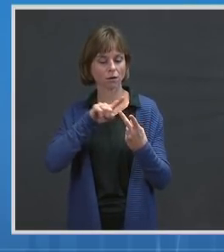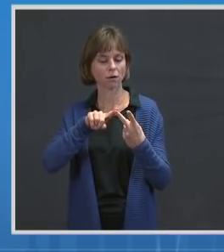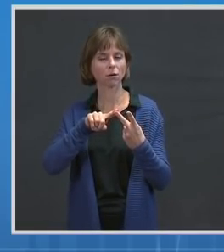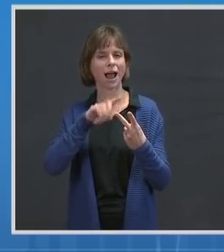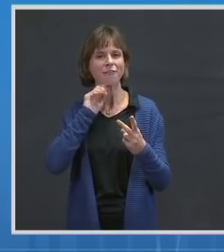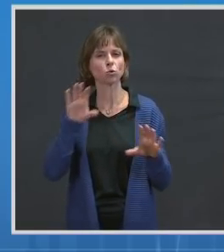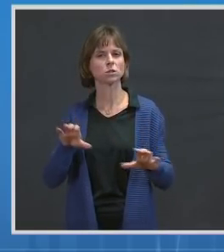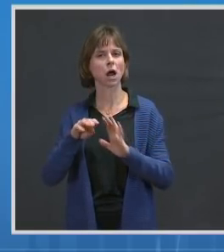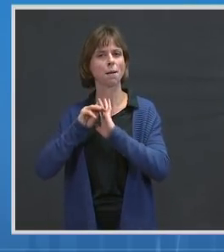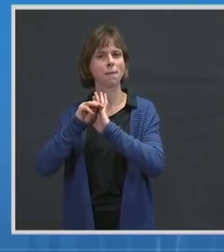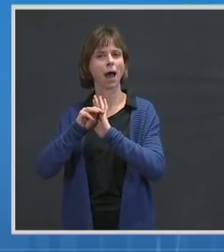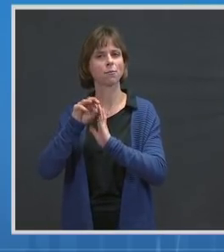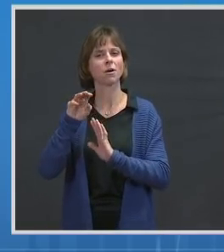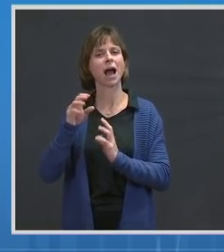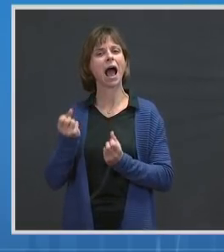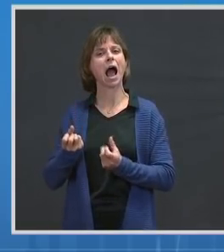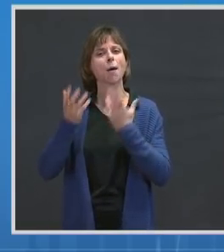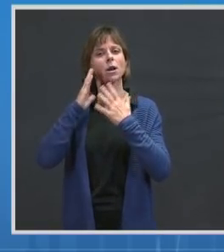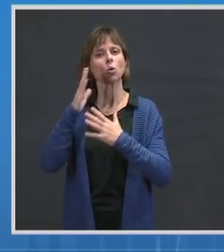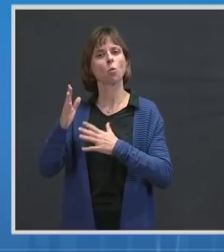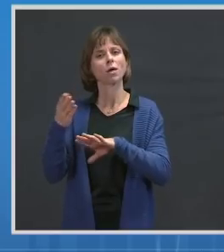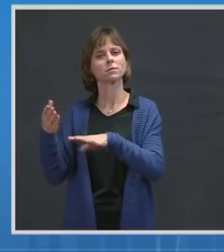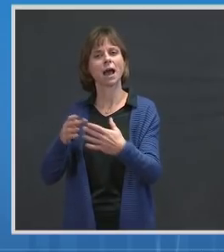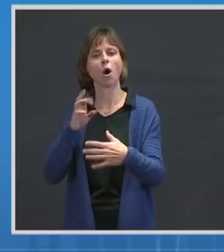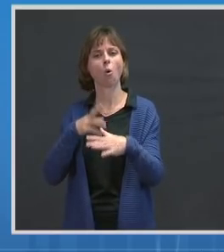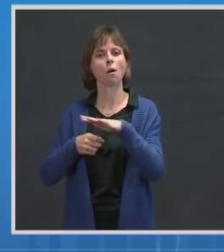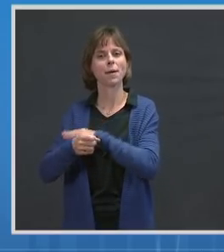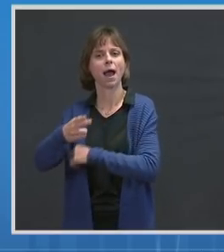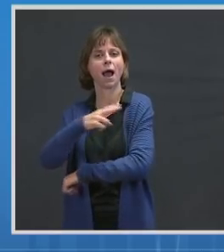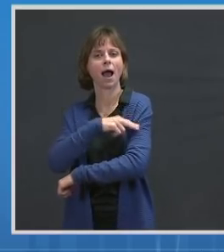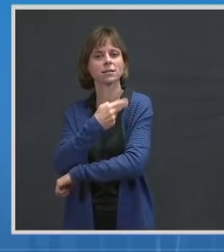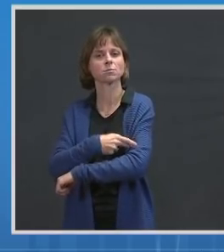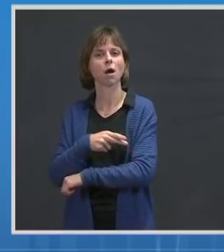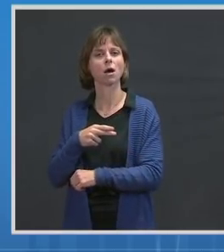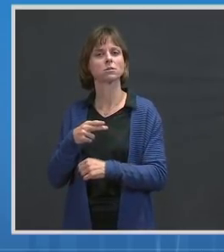or be hospitalized under the various reopening scenarios? And I have a follow-up.